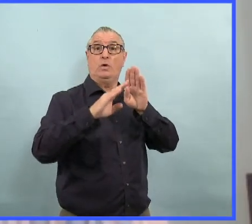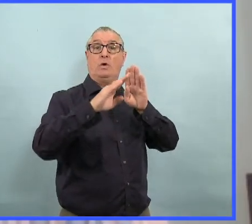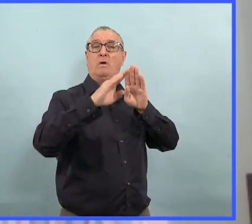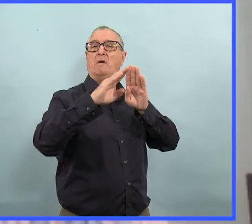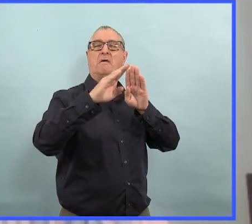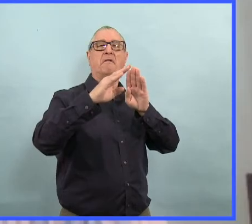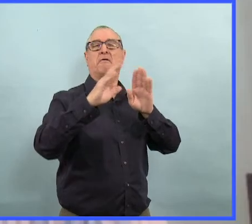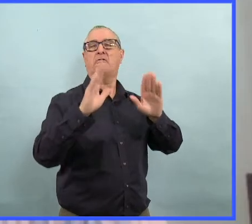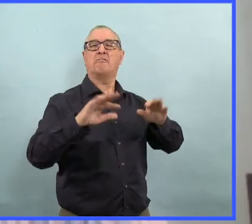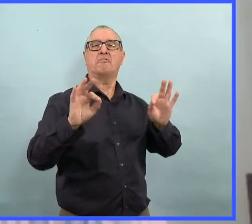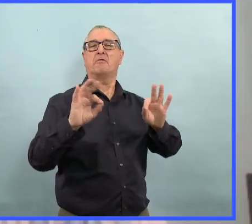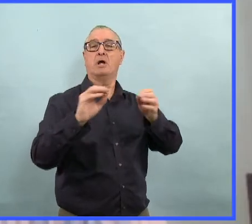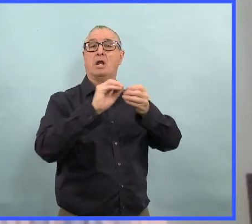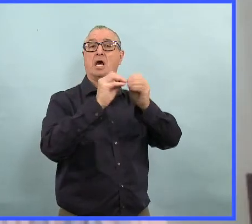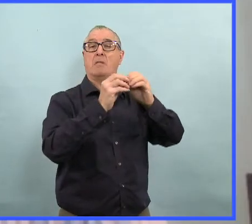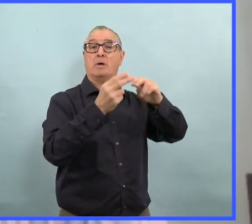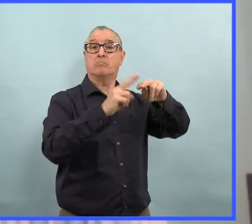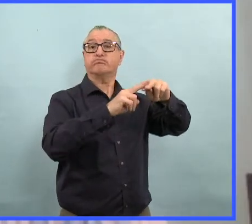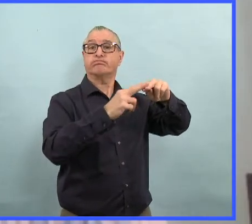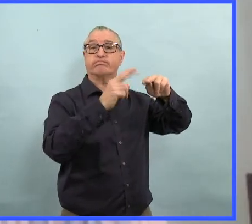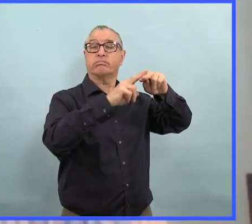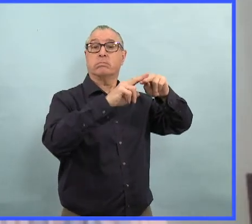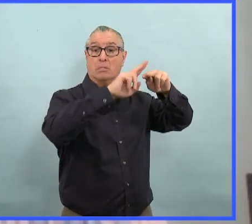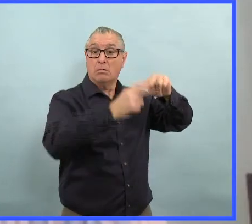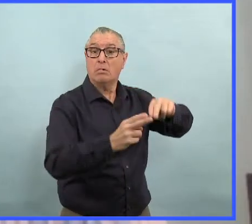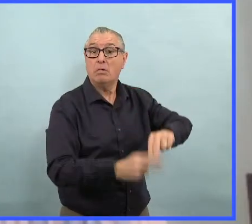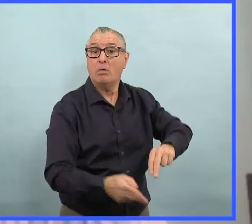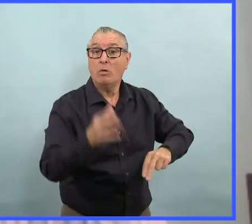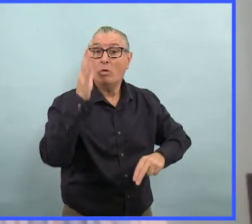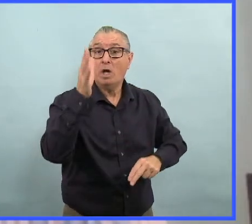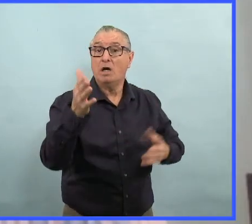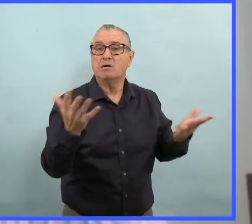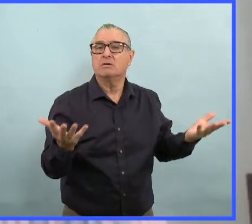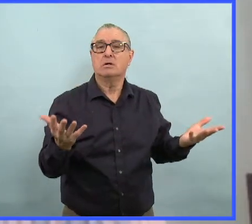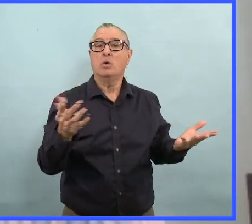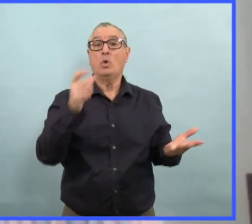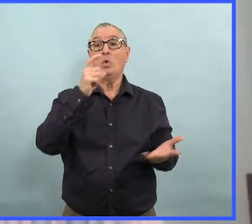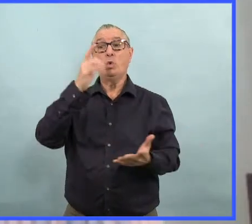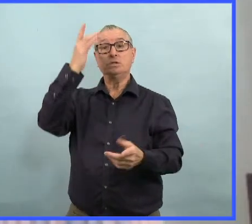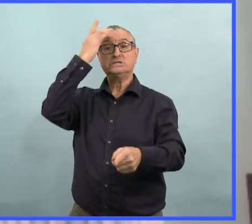cases in hospitals because that's a lagging indicator so we'll have to be watching all of